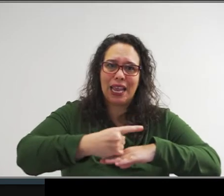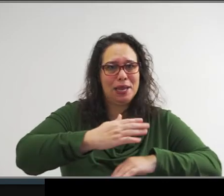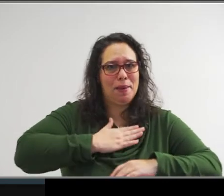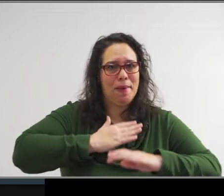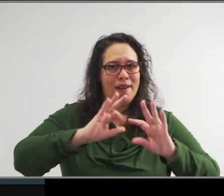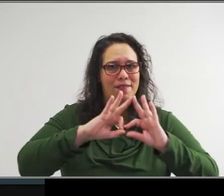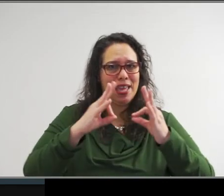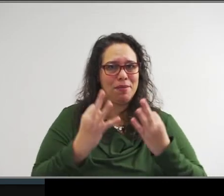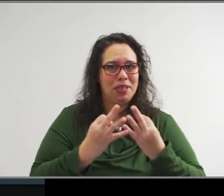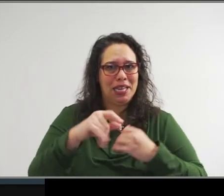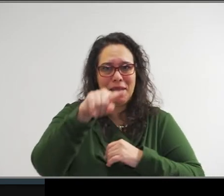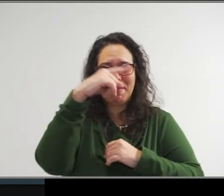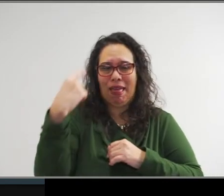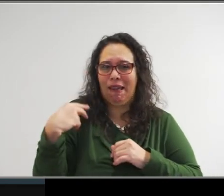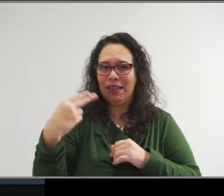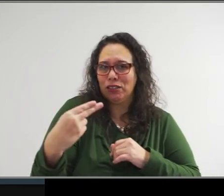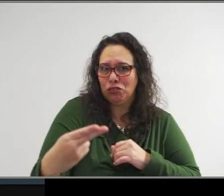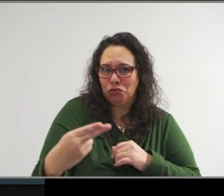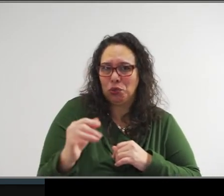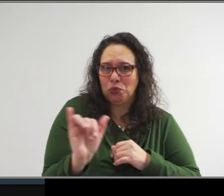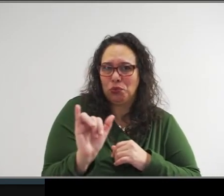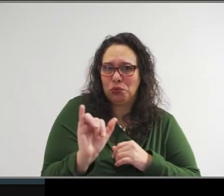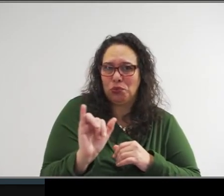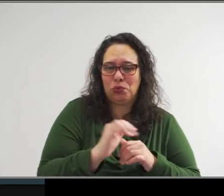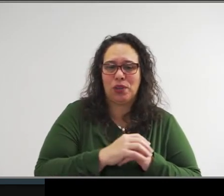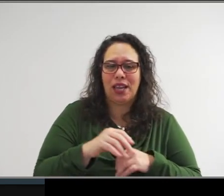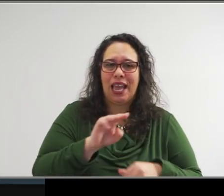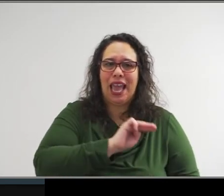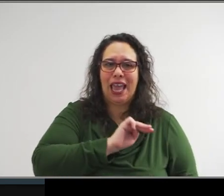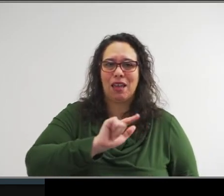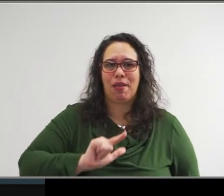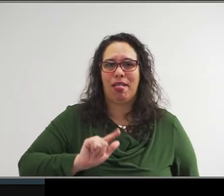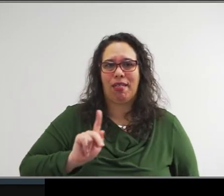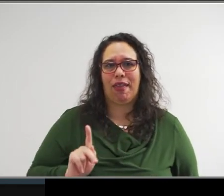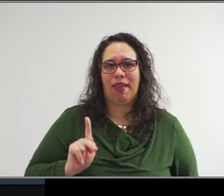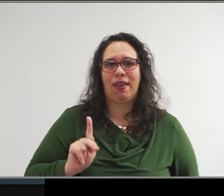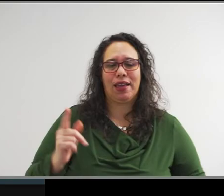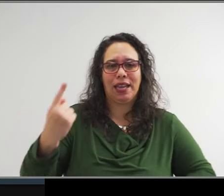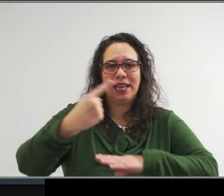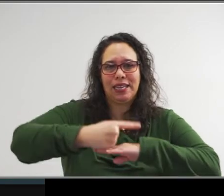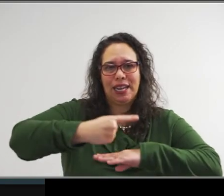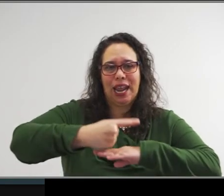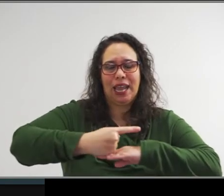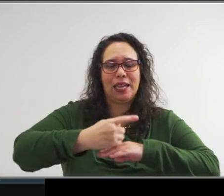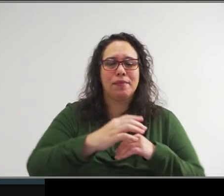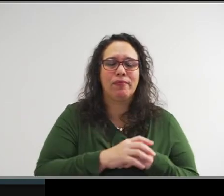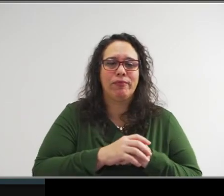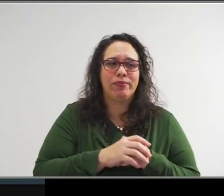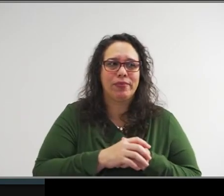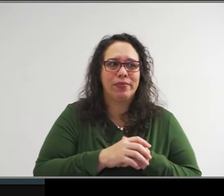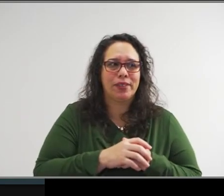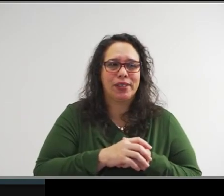and in black history for that matter and MLK day. It's funny. I love the holidays